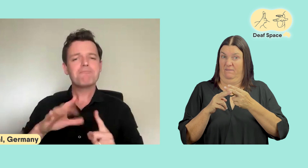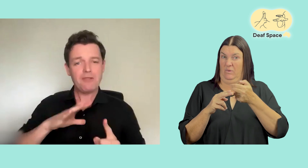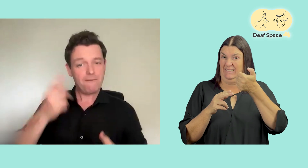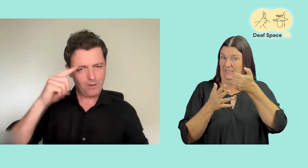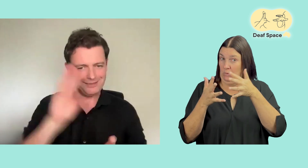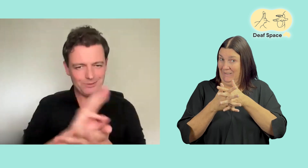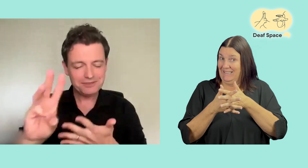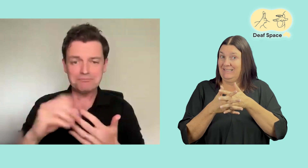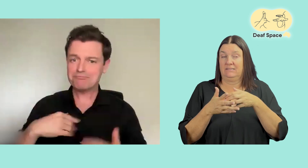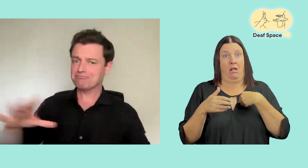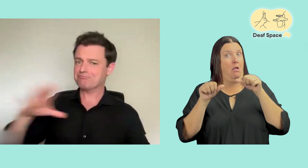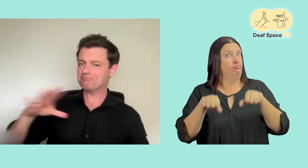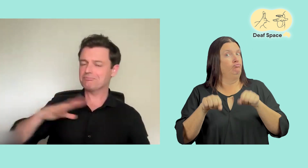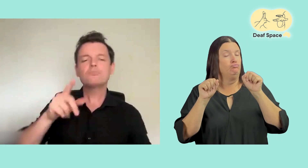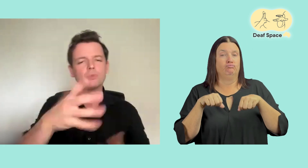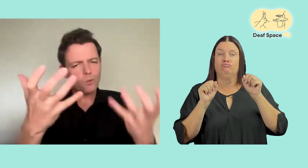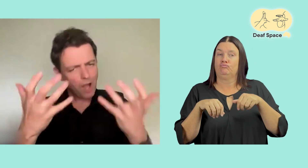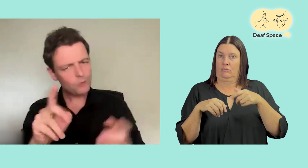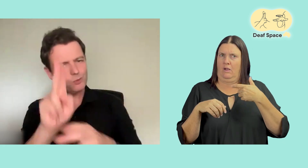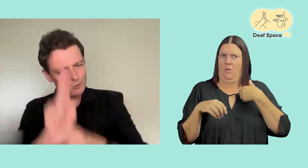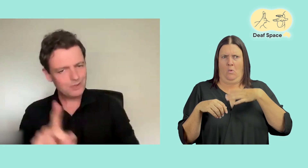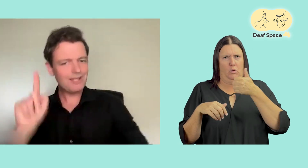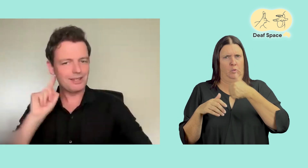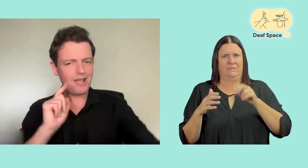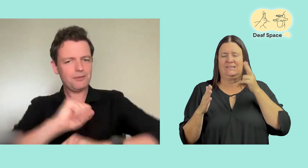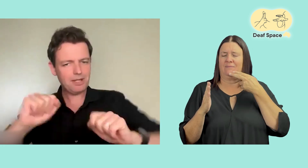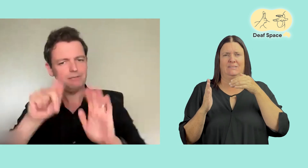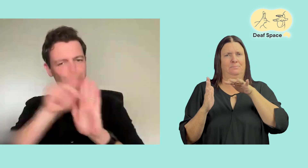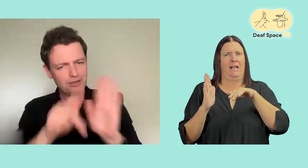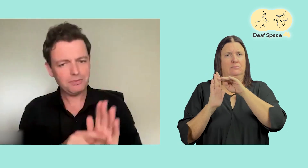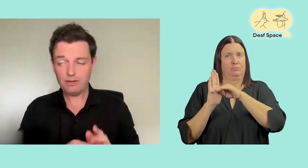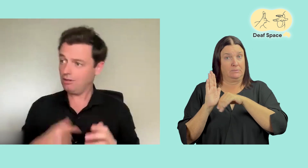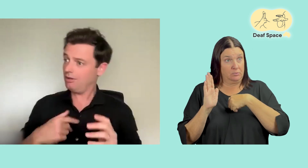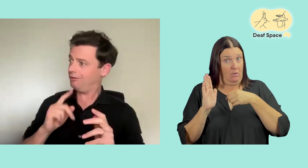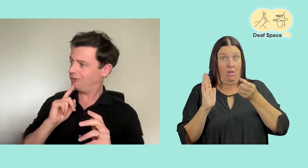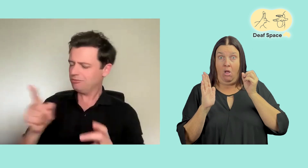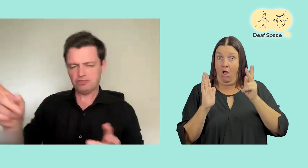there in Germany that would last for six weeks and we gladly accepted the project.